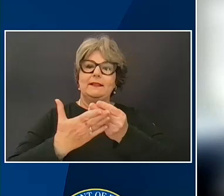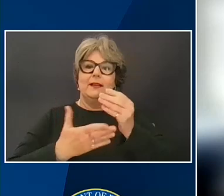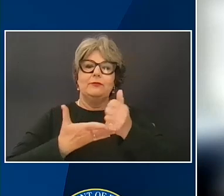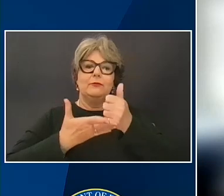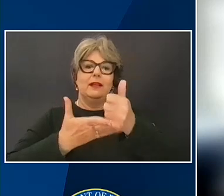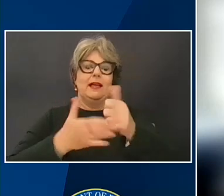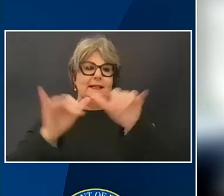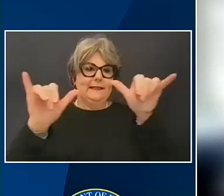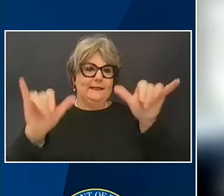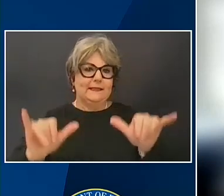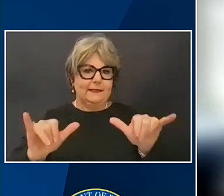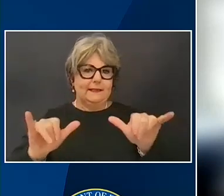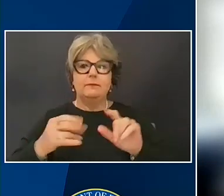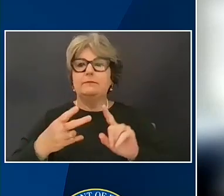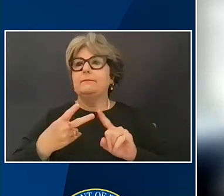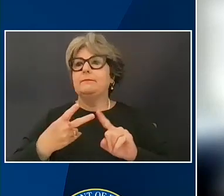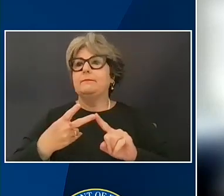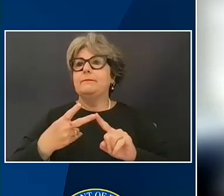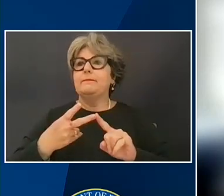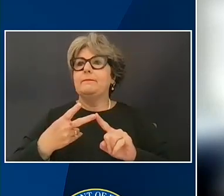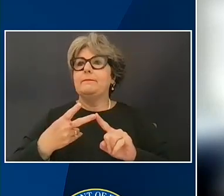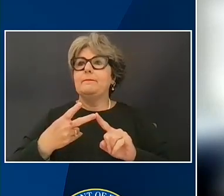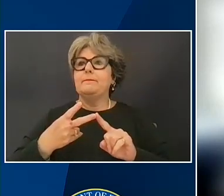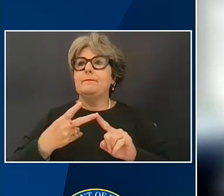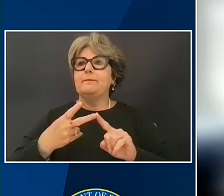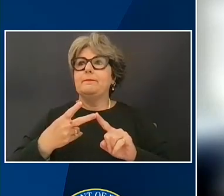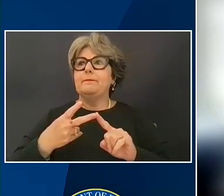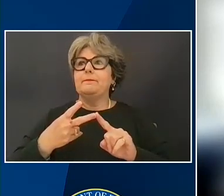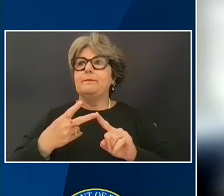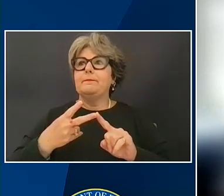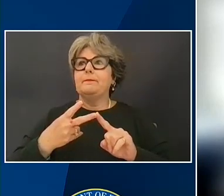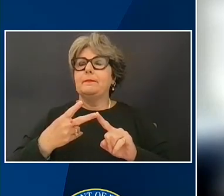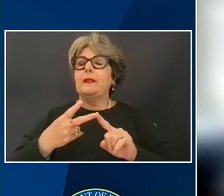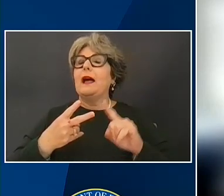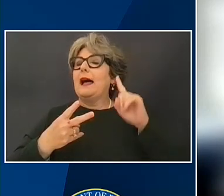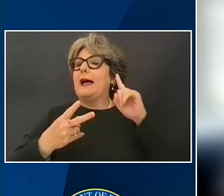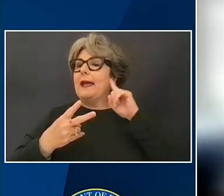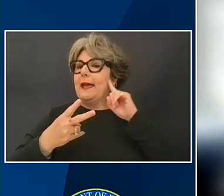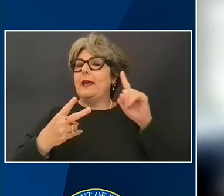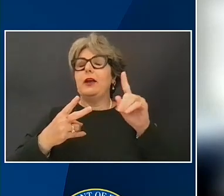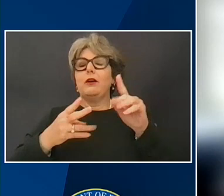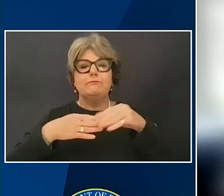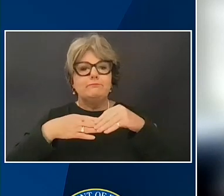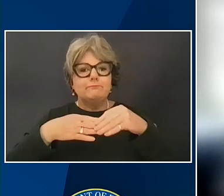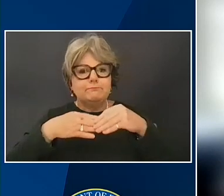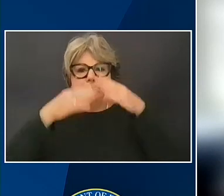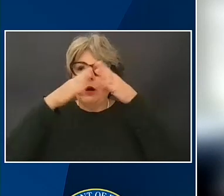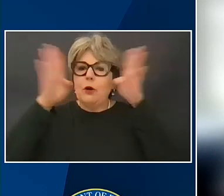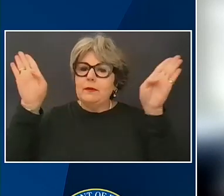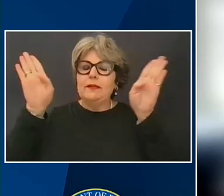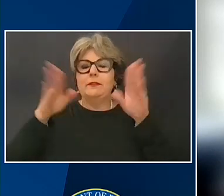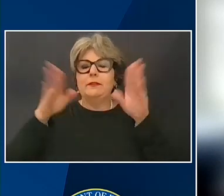. And I hear the openness to flexibility of interpretation but I think, you know, I